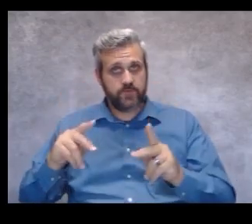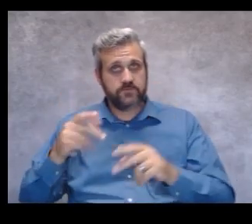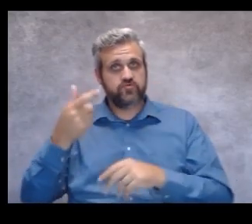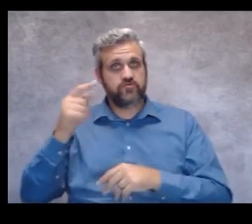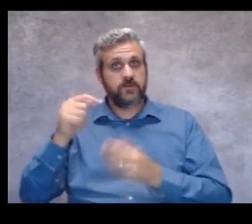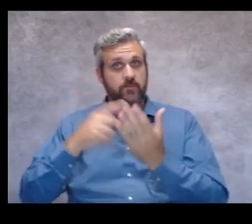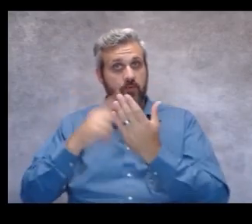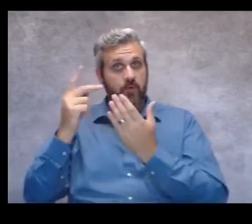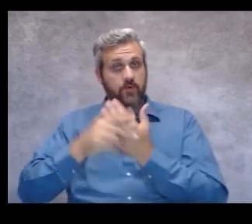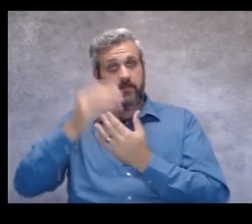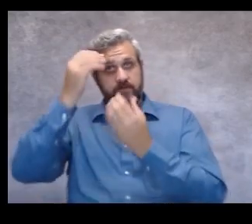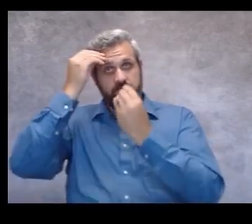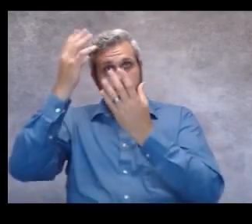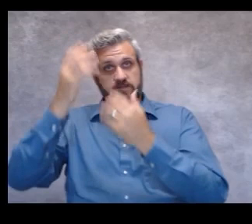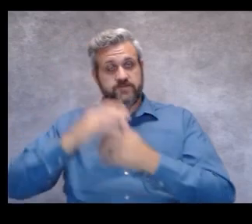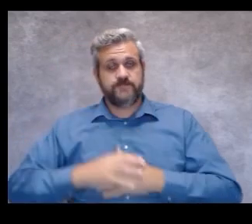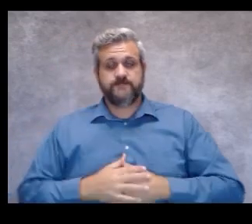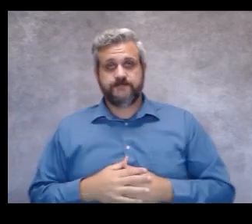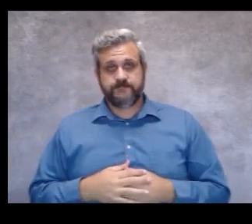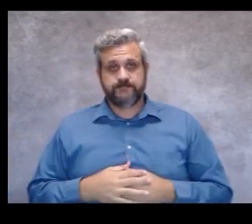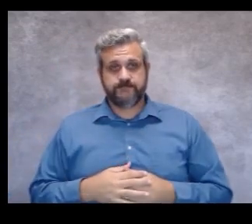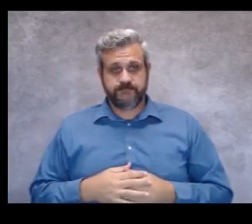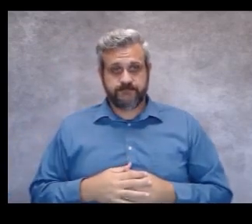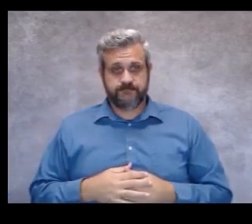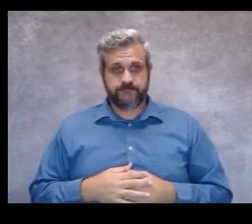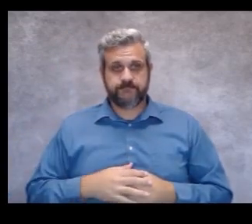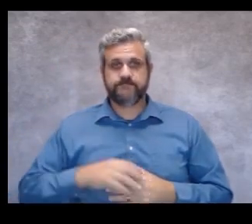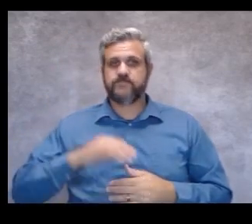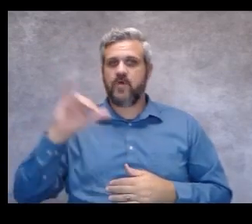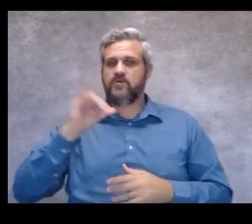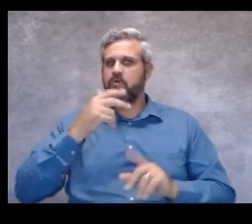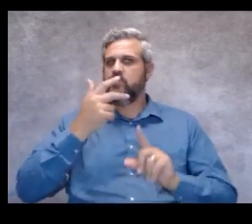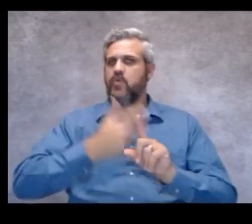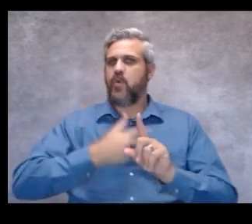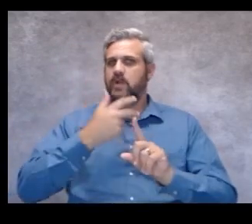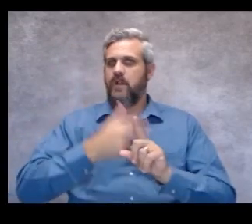and GT program information. There is also a quarterly newsletter